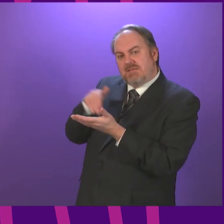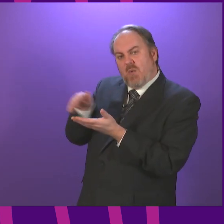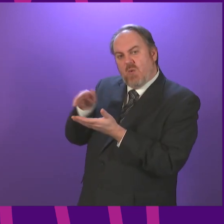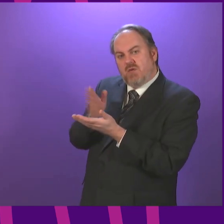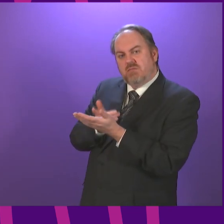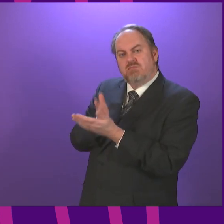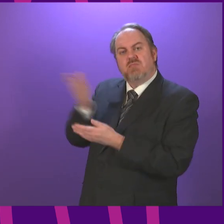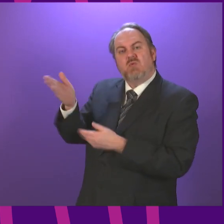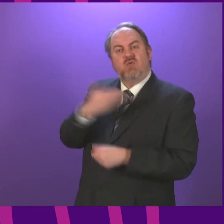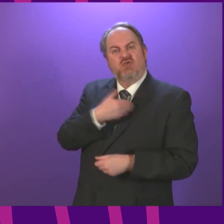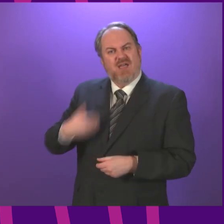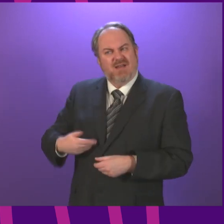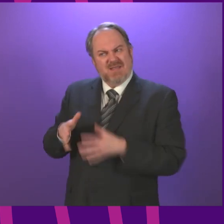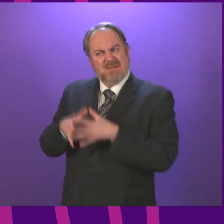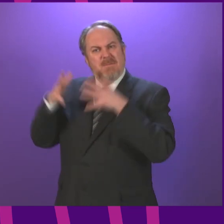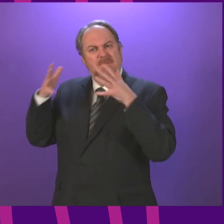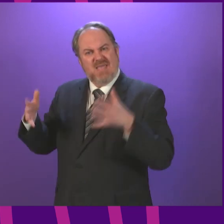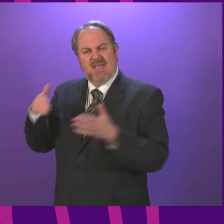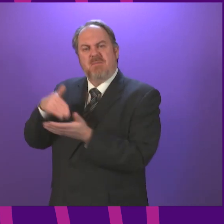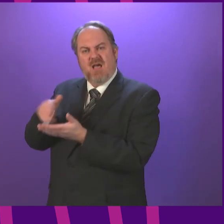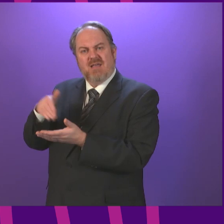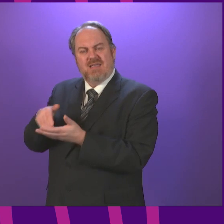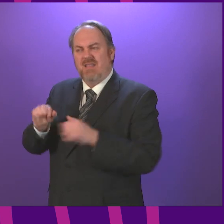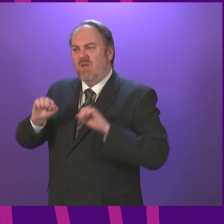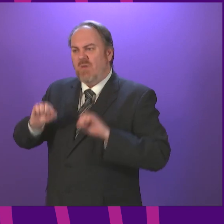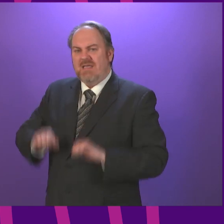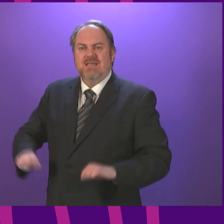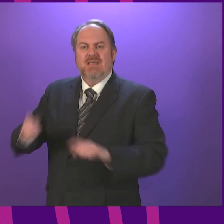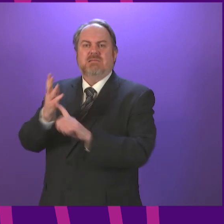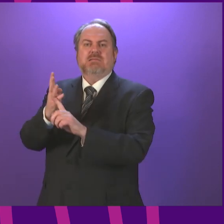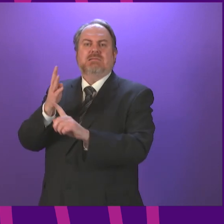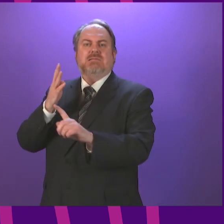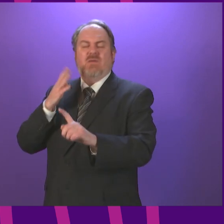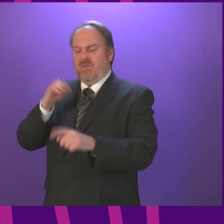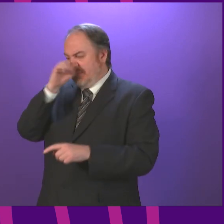and the backlog in sending pigs to slaughter, which is leading to increased cost and capacity